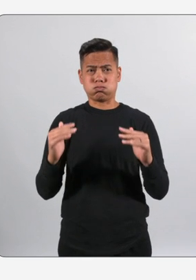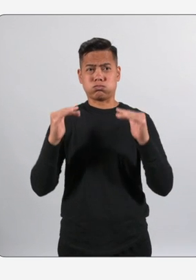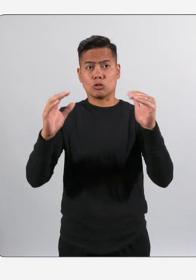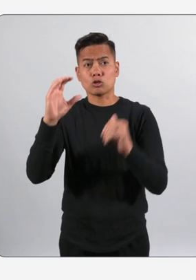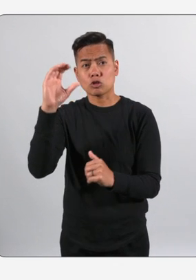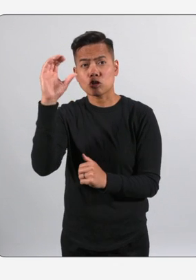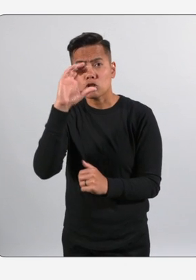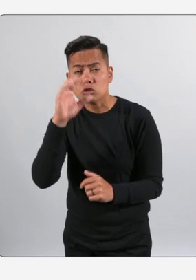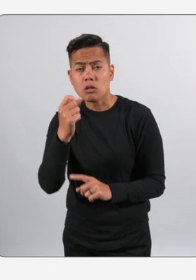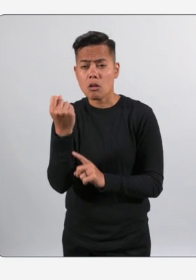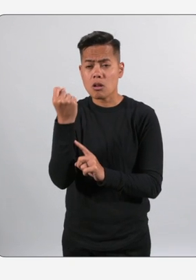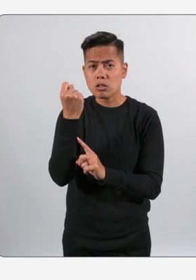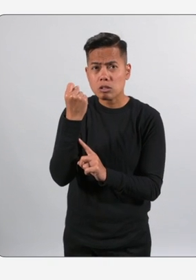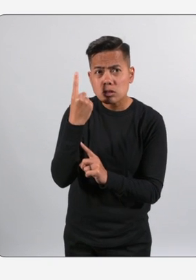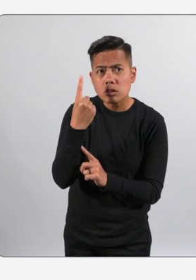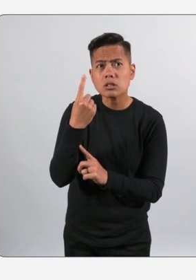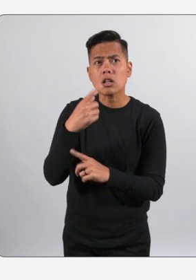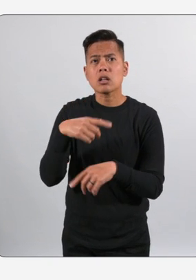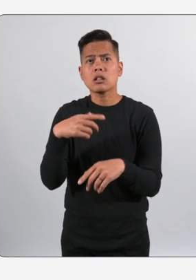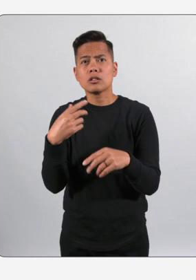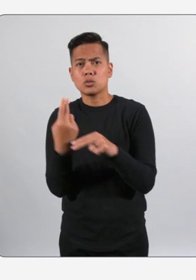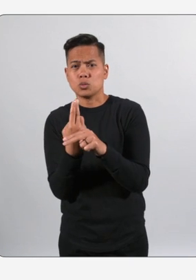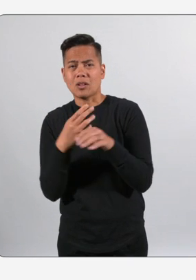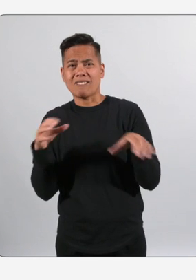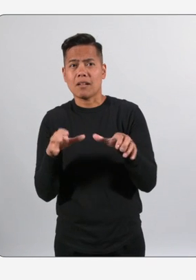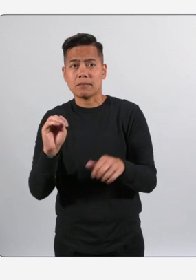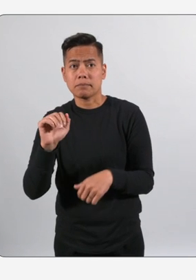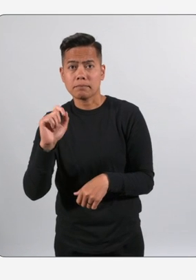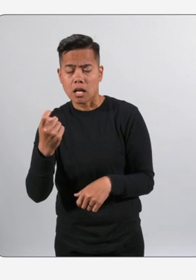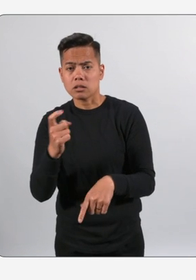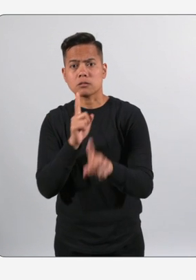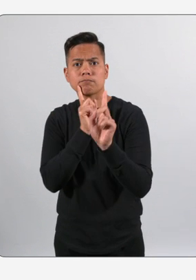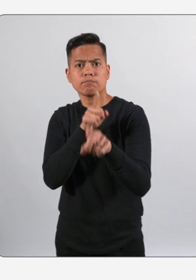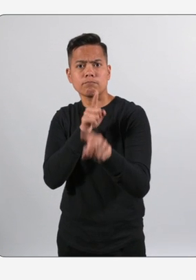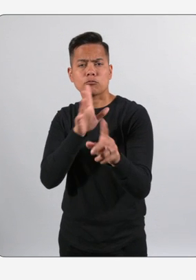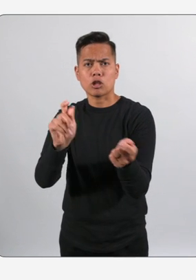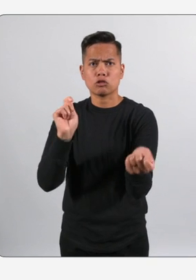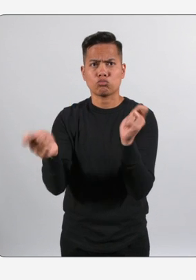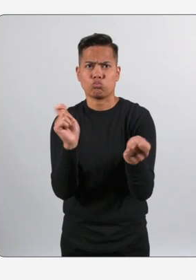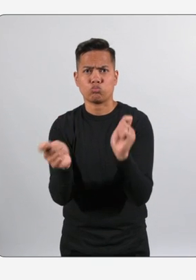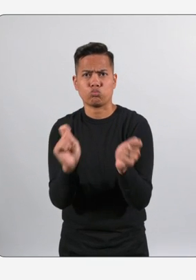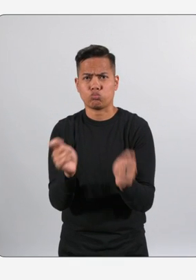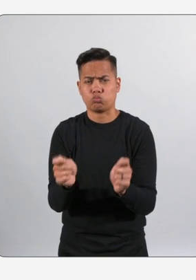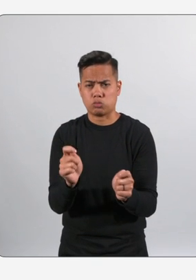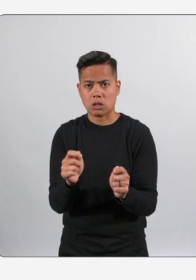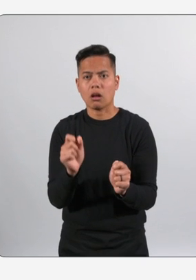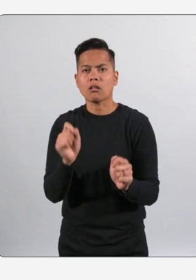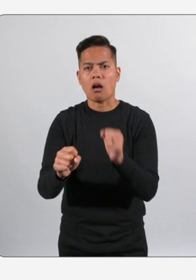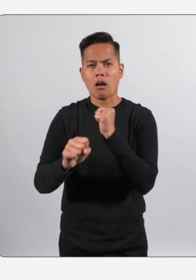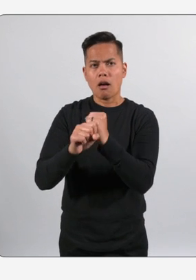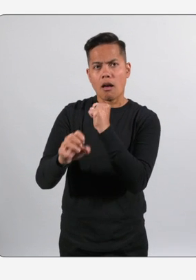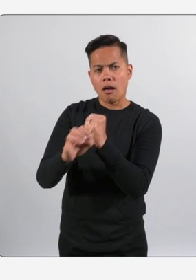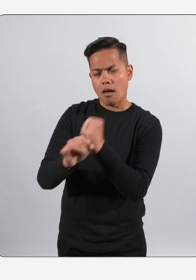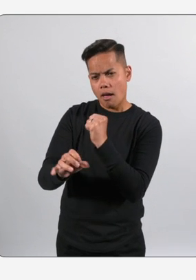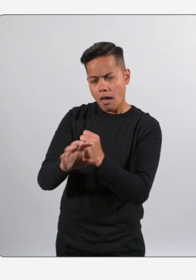understand how Performance Max is responding to your changes, so that you can refine your campaign and get better results.